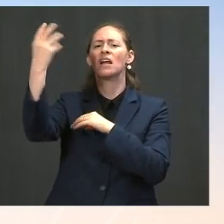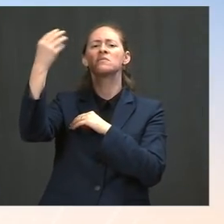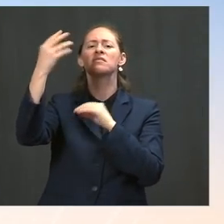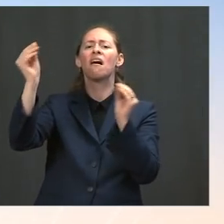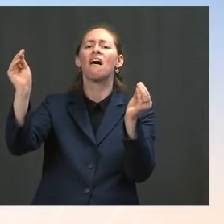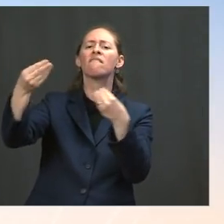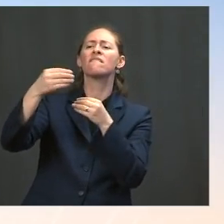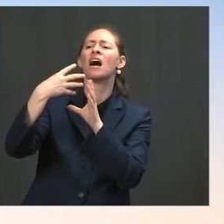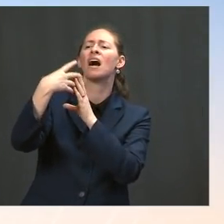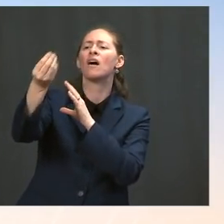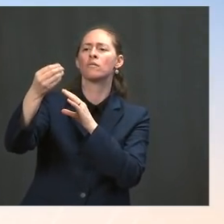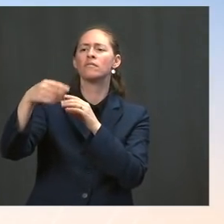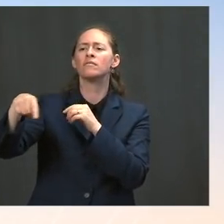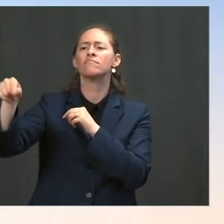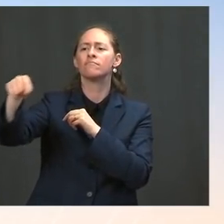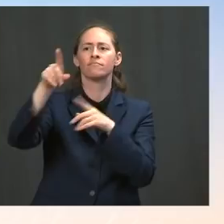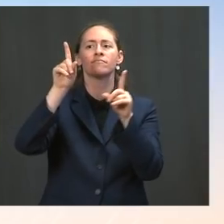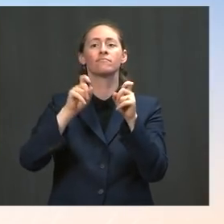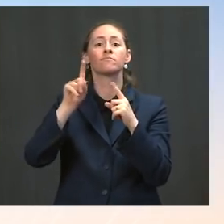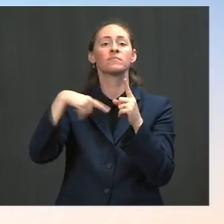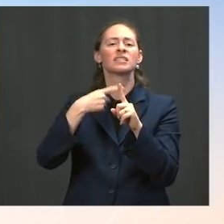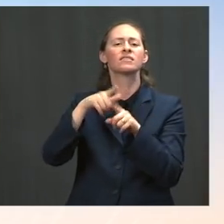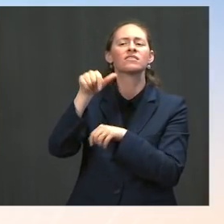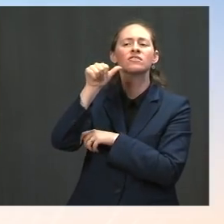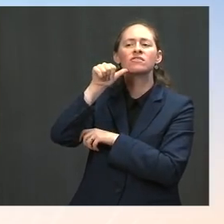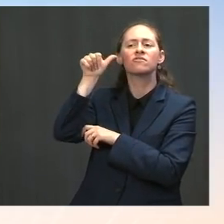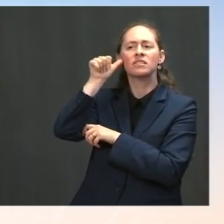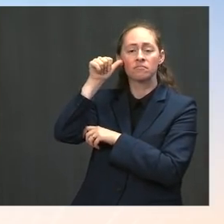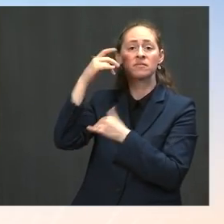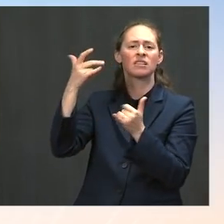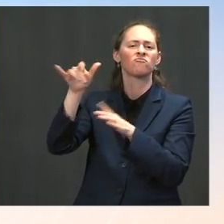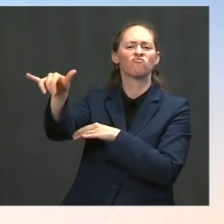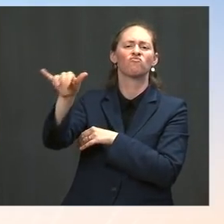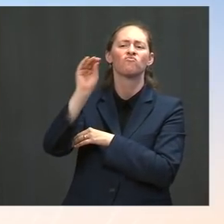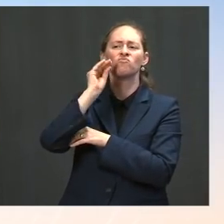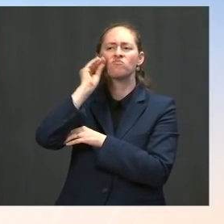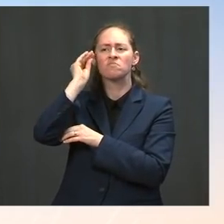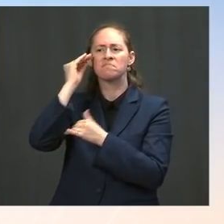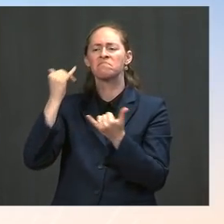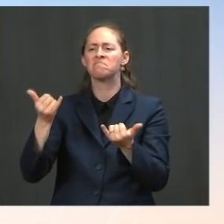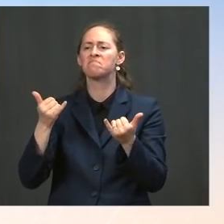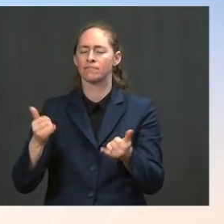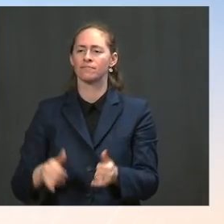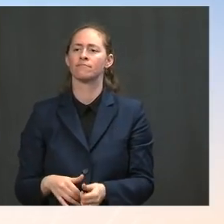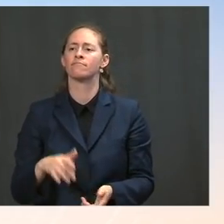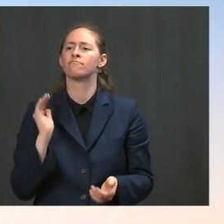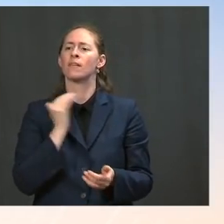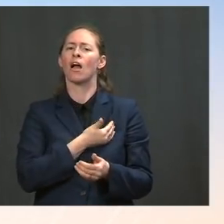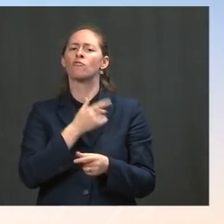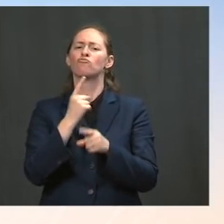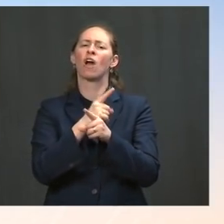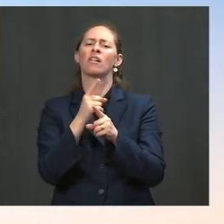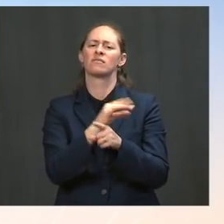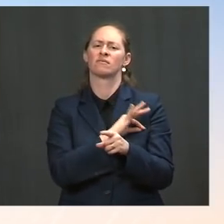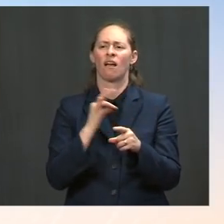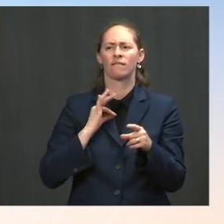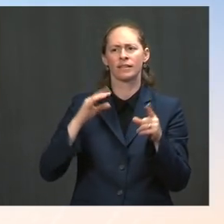and they've stayed out of the office. Our staff is also regularly tested either once a week or more,